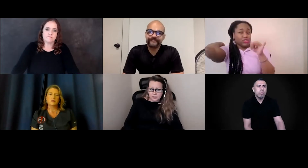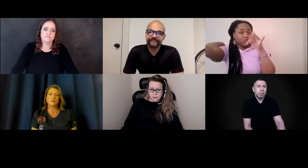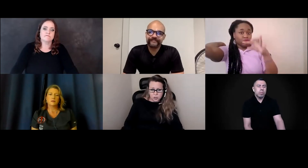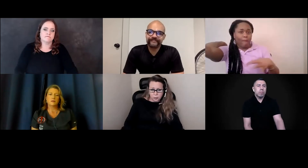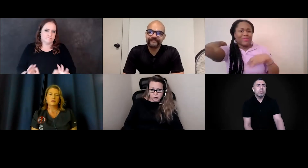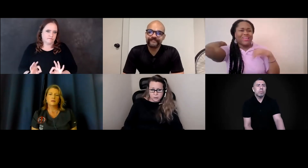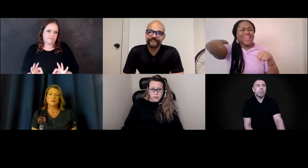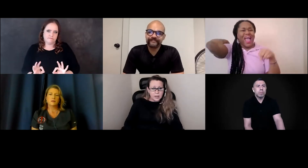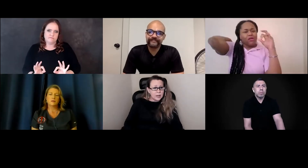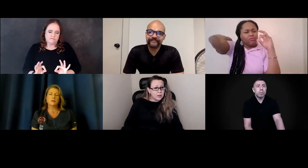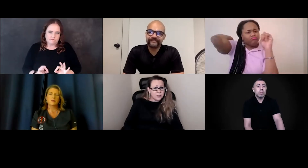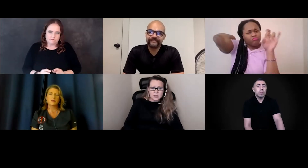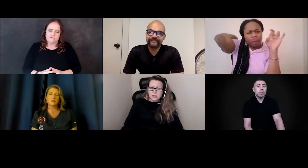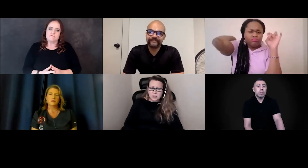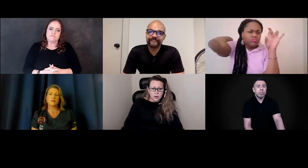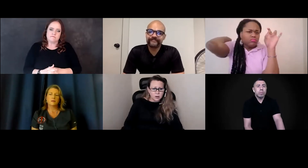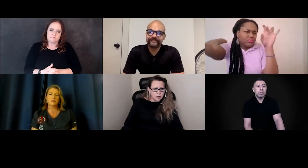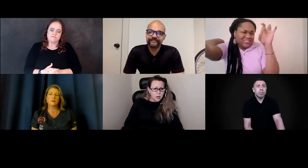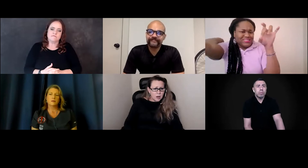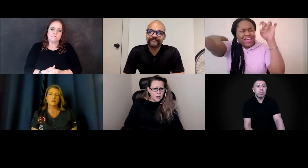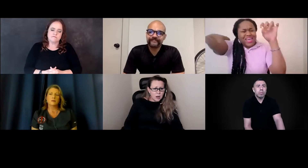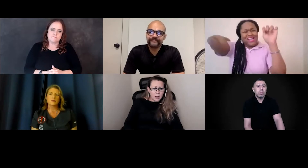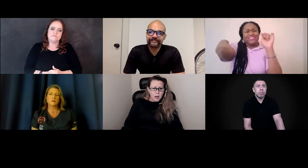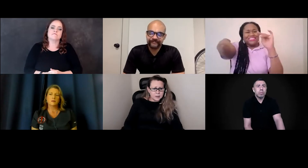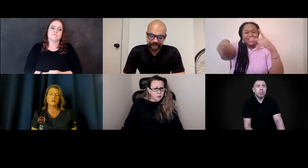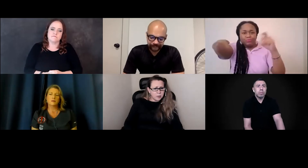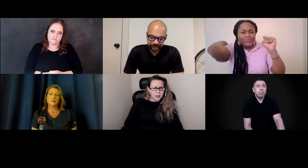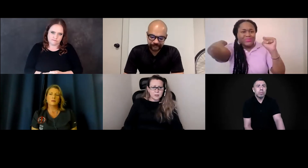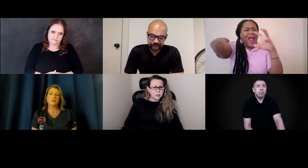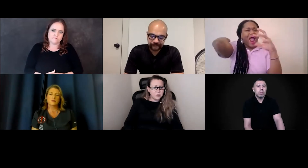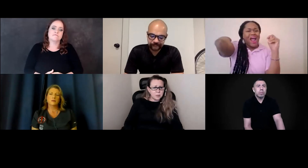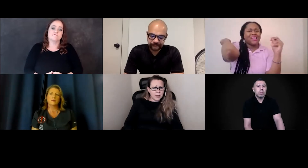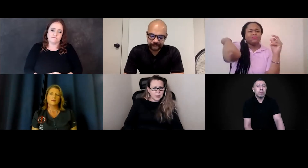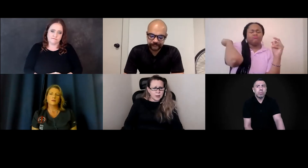to the interpreters, even if it's an intern. I don't mind giving feedback.